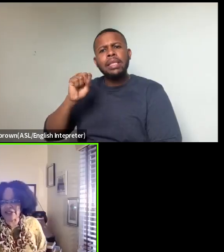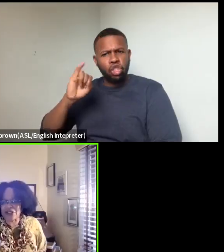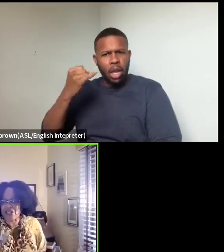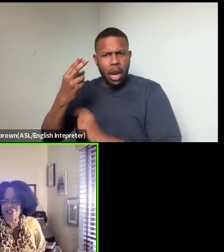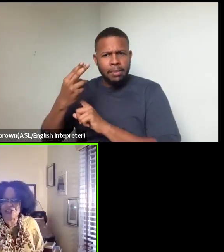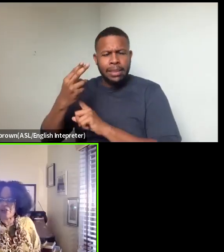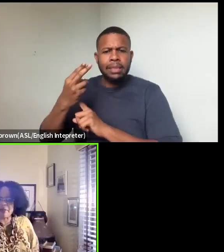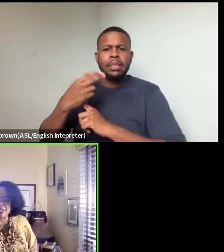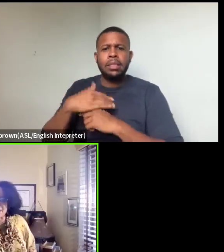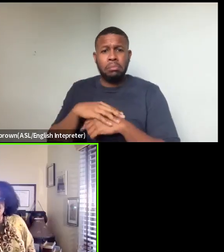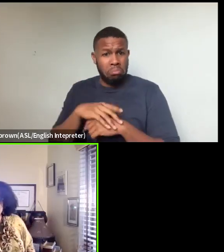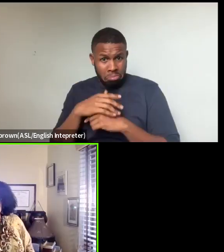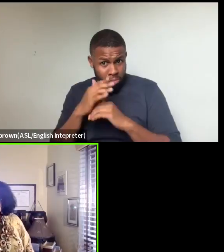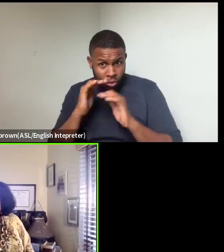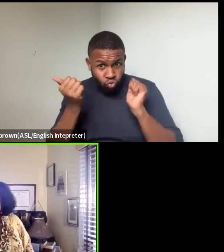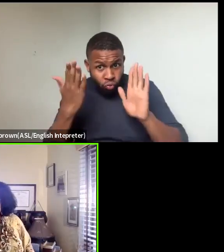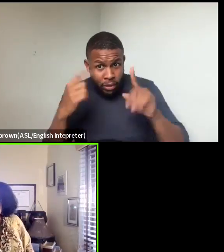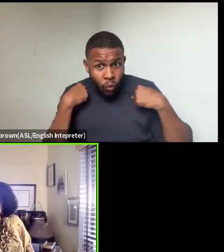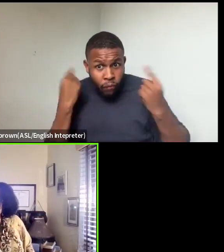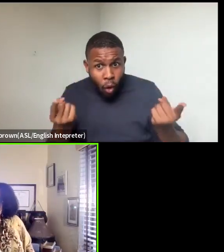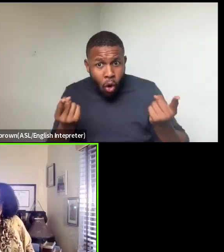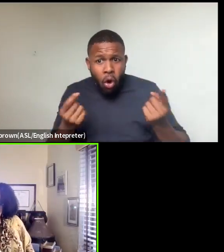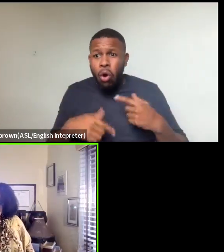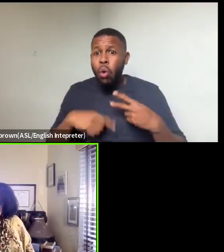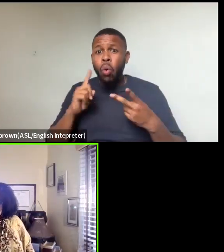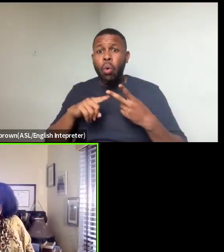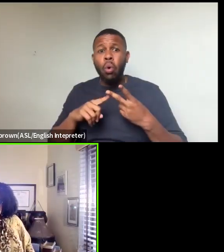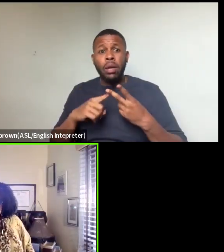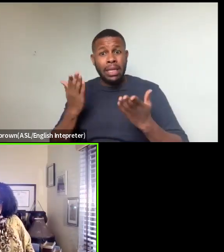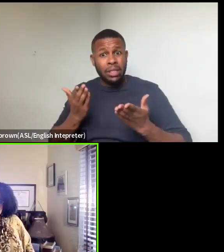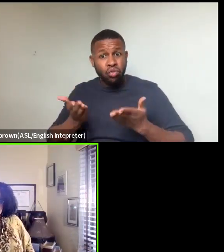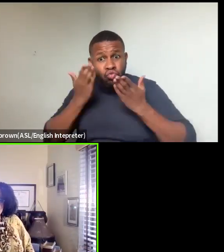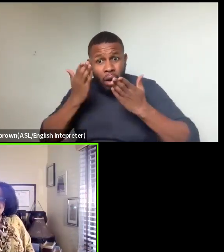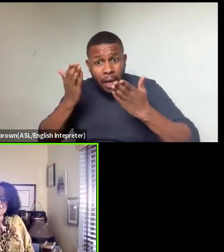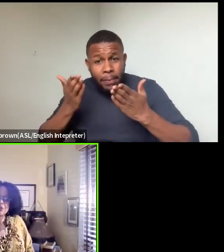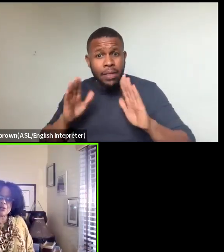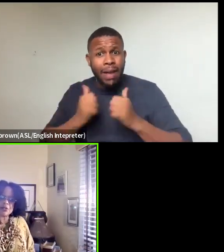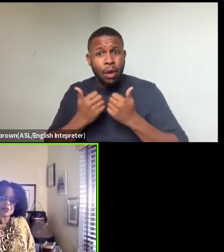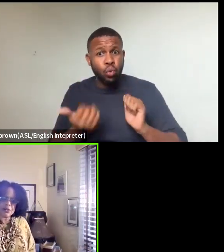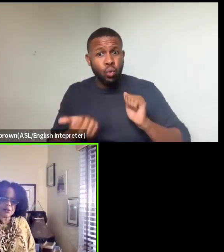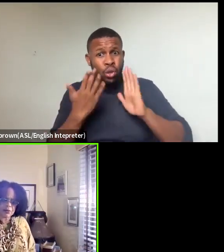access. I want to acknowledge it seems like we have the same issues no matter what state